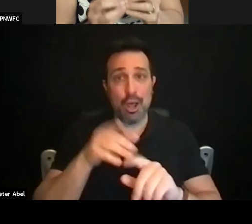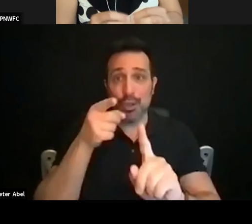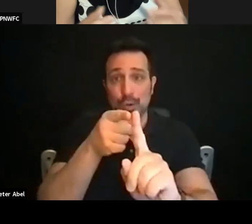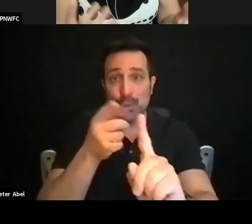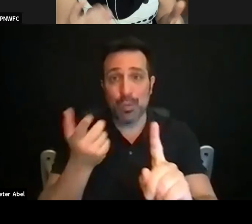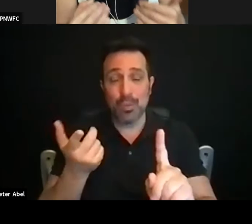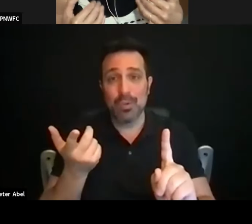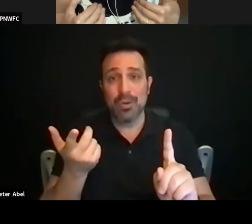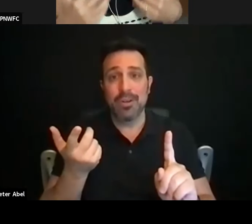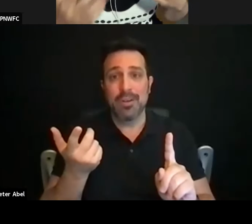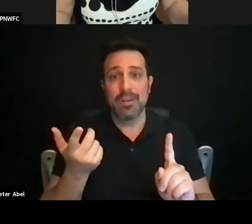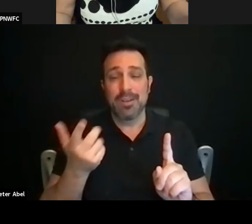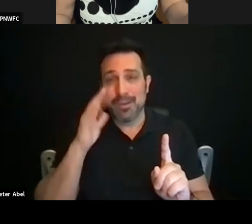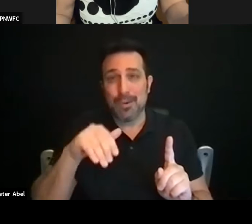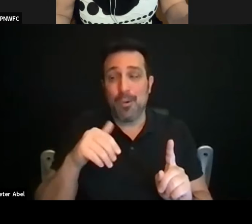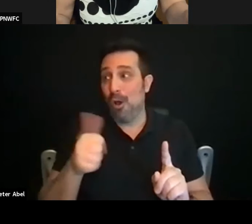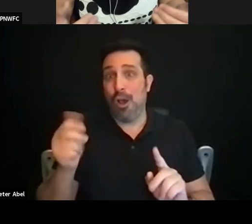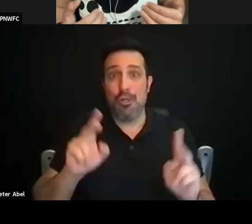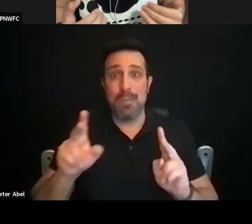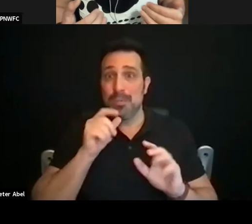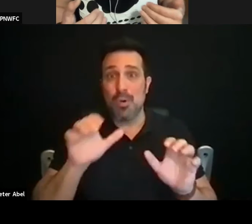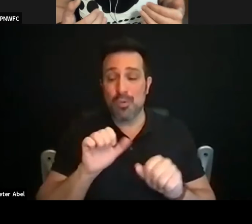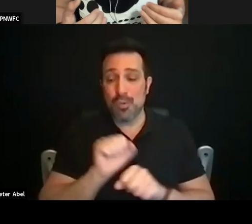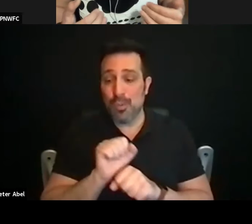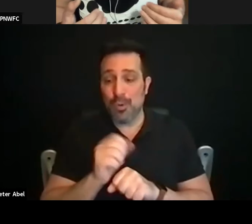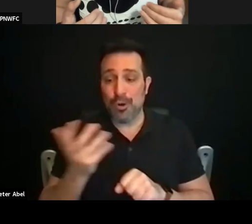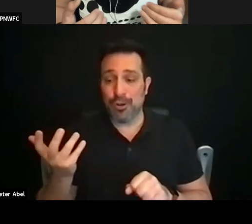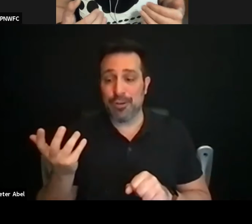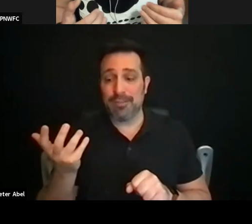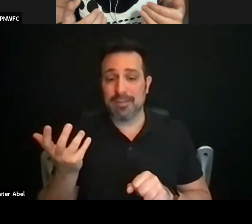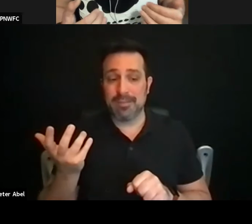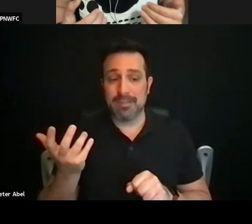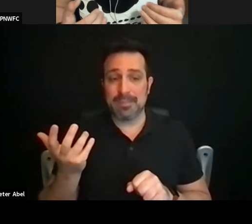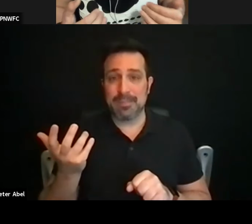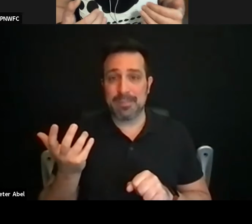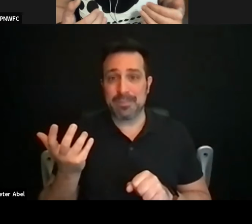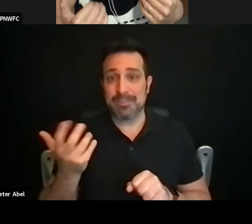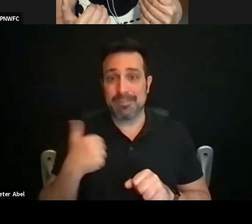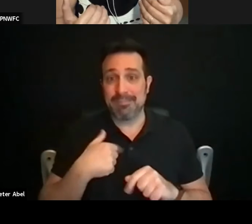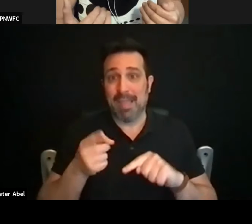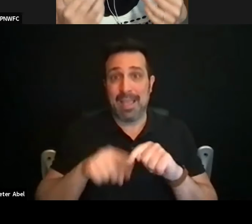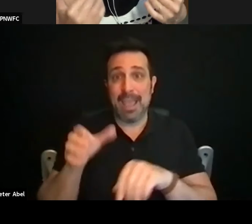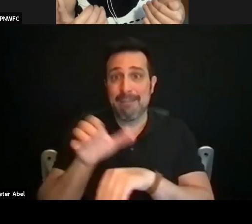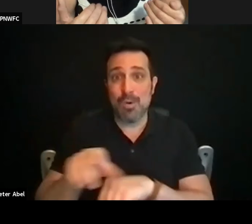all. And a lot of us need to get to work. But that's not on you. Right?